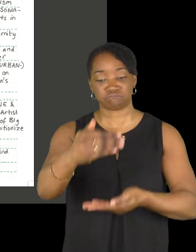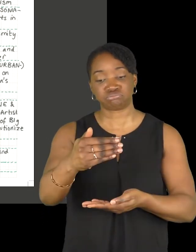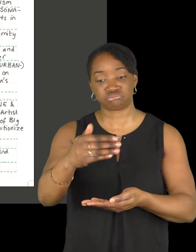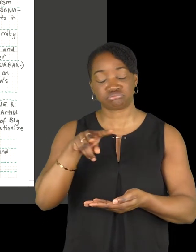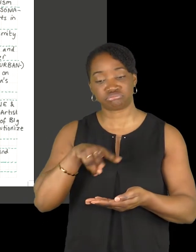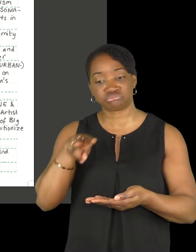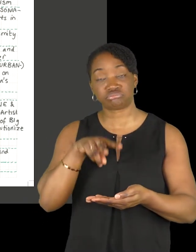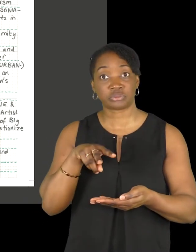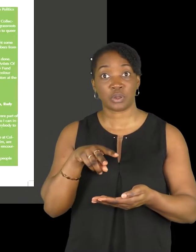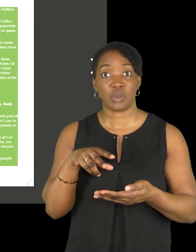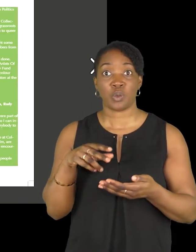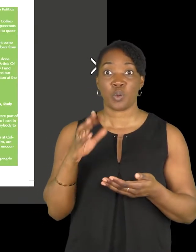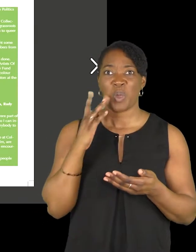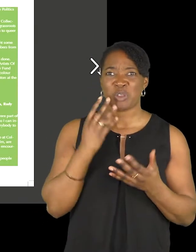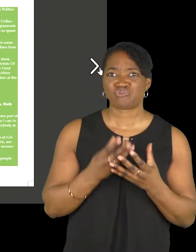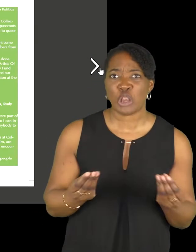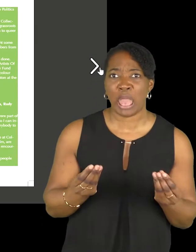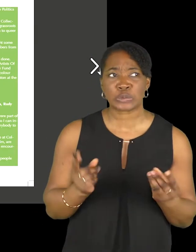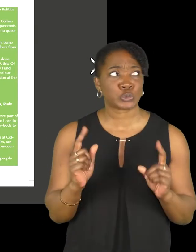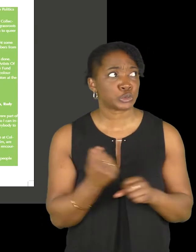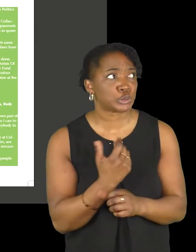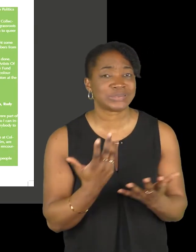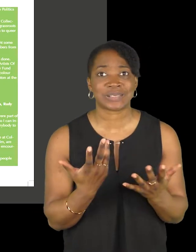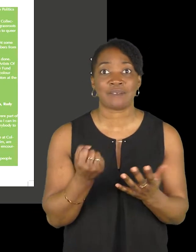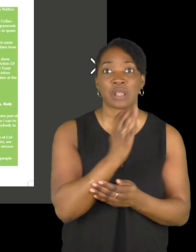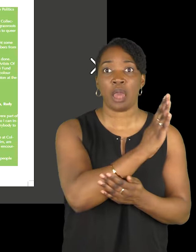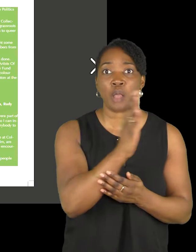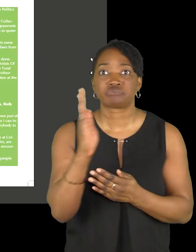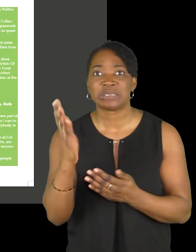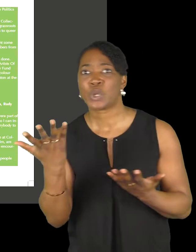what do we do? We have libraries and people all over saying, can we have a copy? You know,